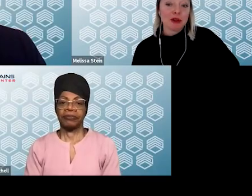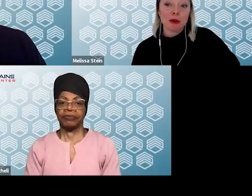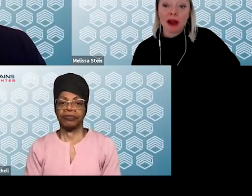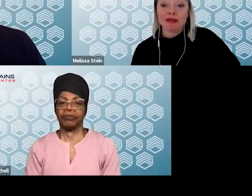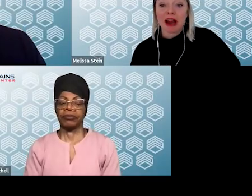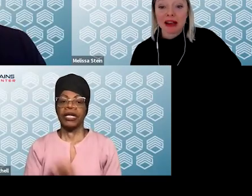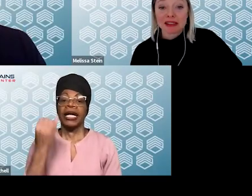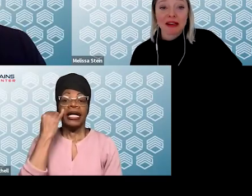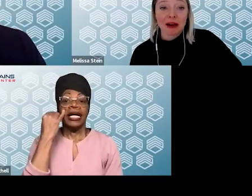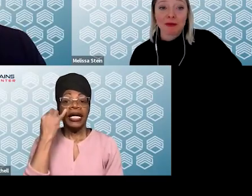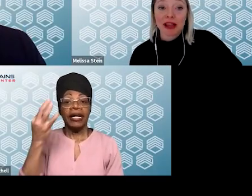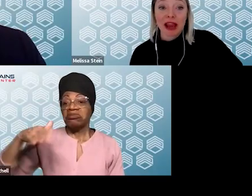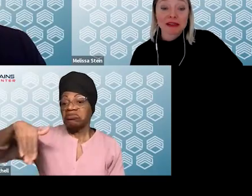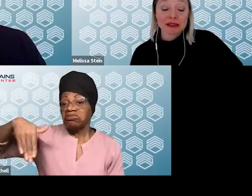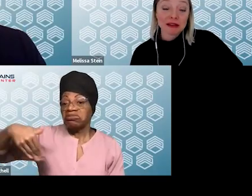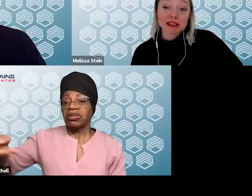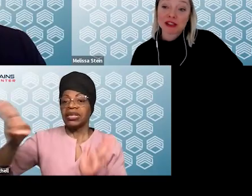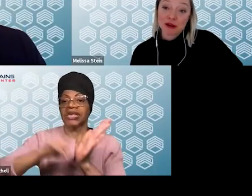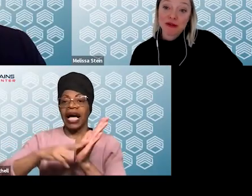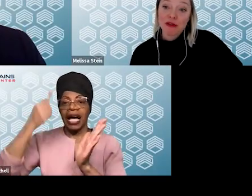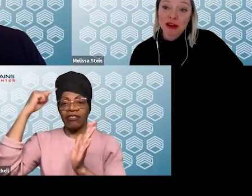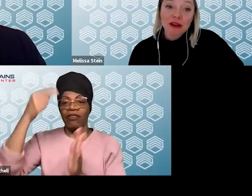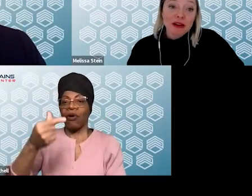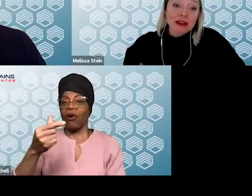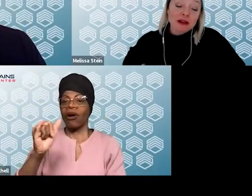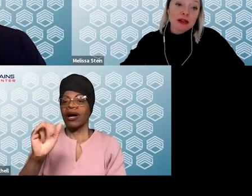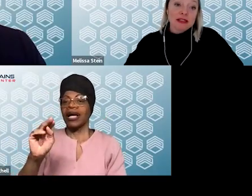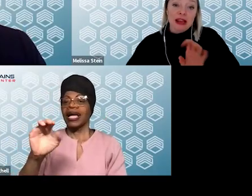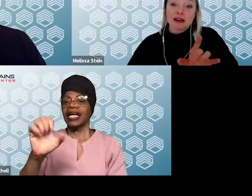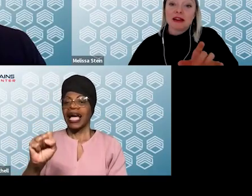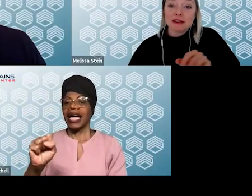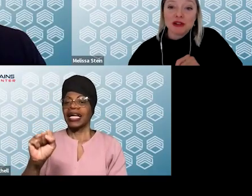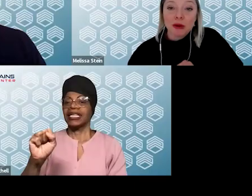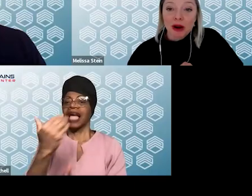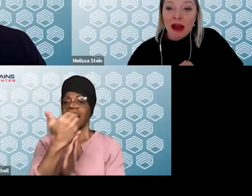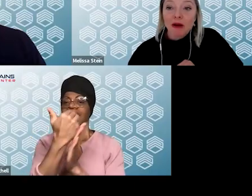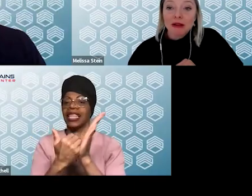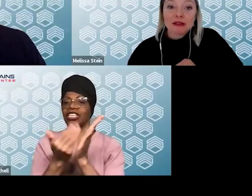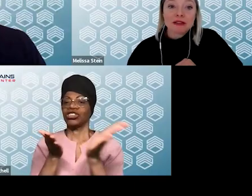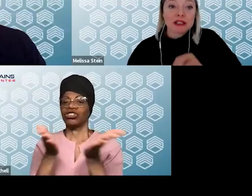If you have not signed up for GAINS Listserv, here is a condensed URL.